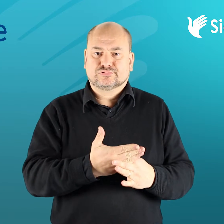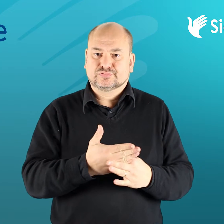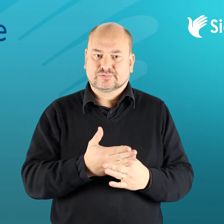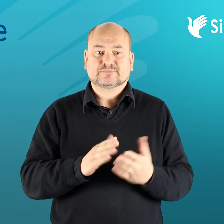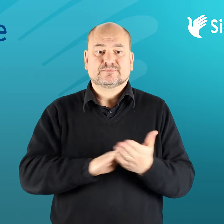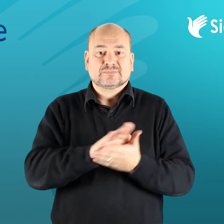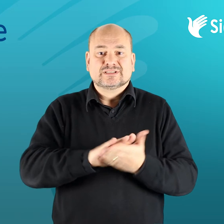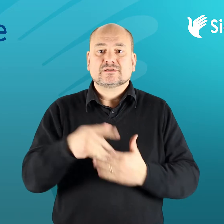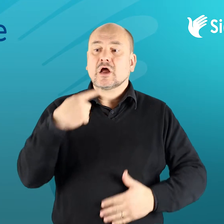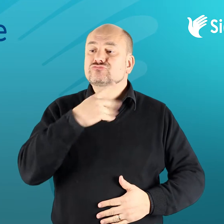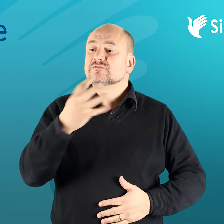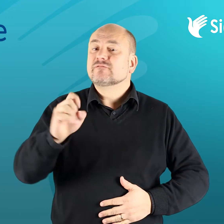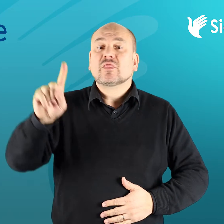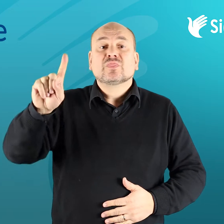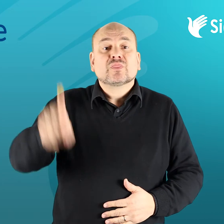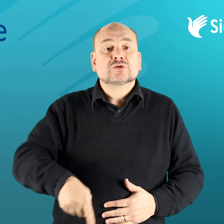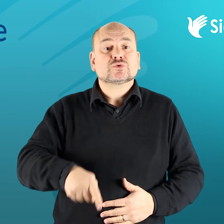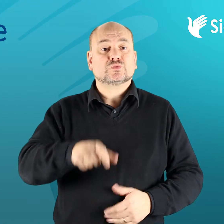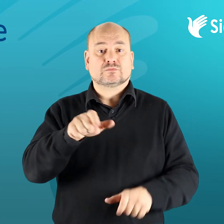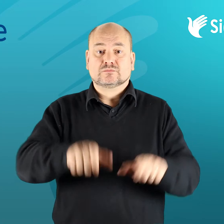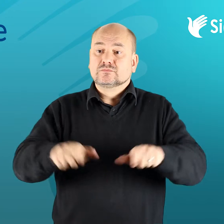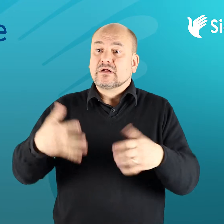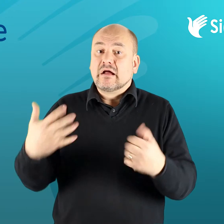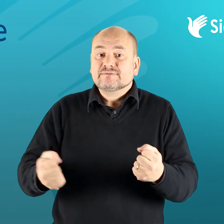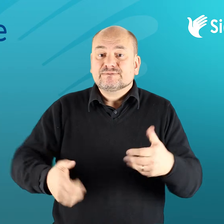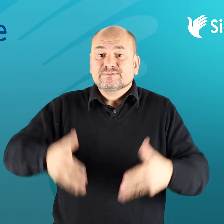and this new service means the 150,000 people who use BSL in the UK